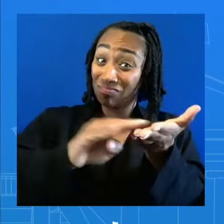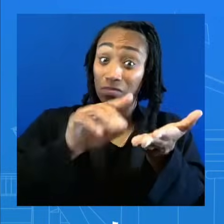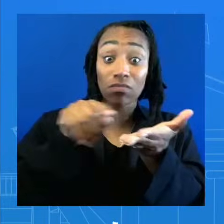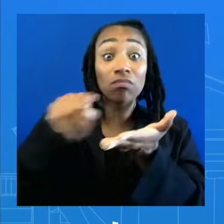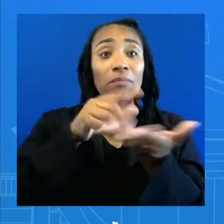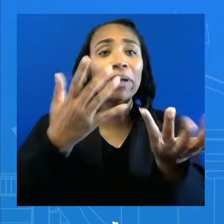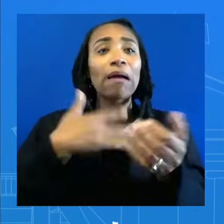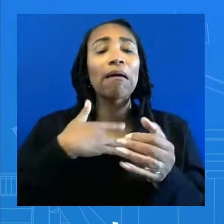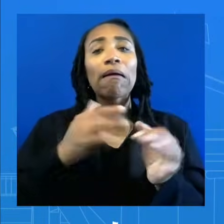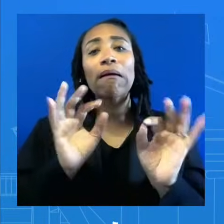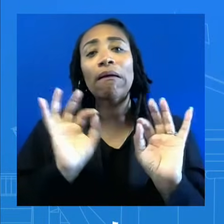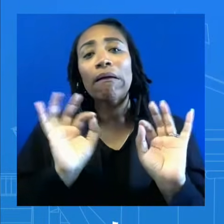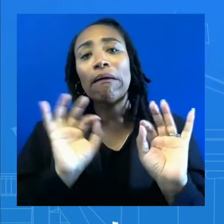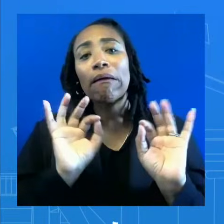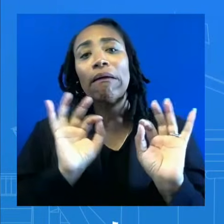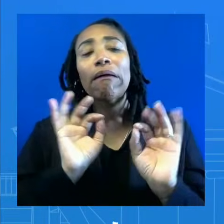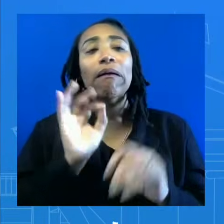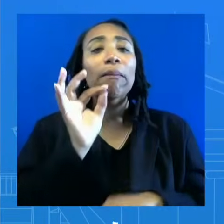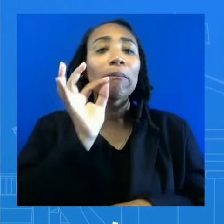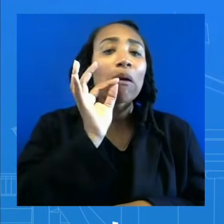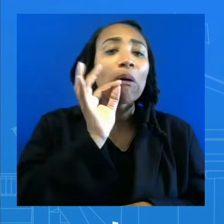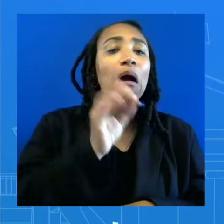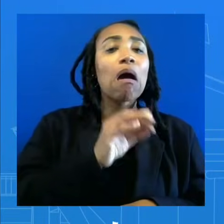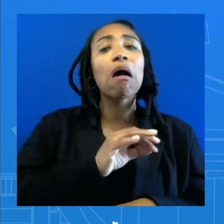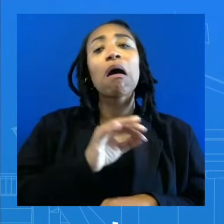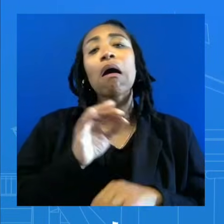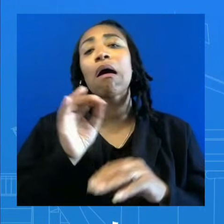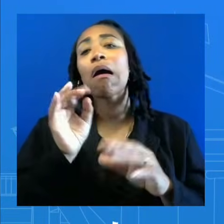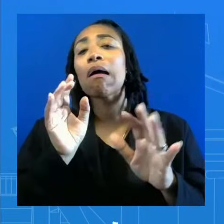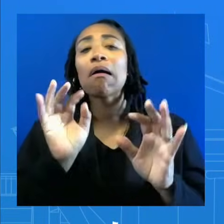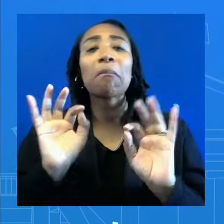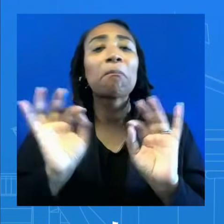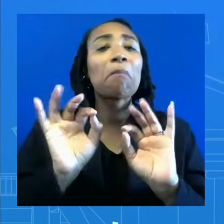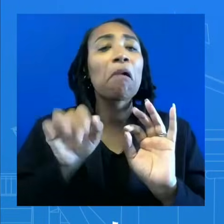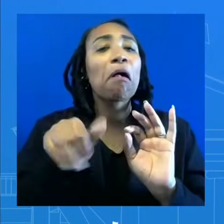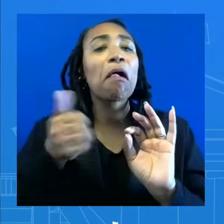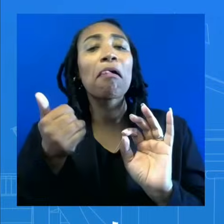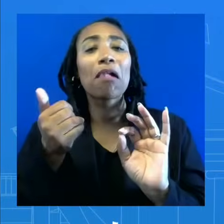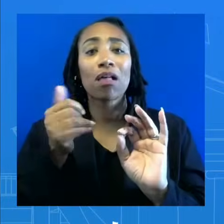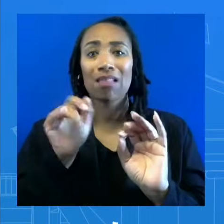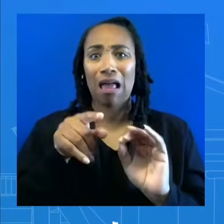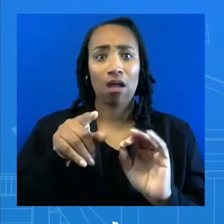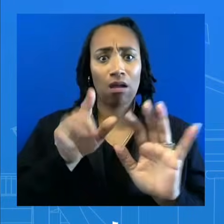and to former LGBTQI+ service members convicted because of their sexual orientation.